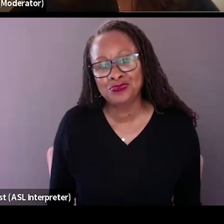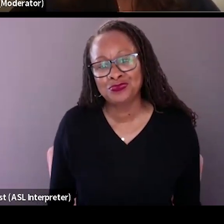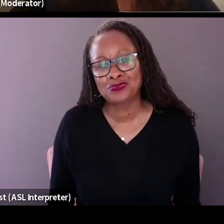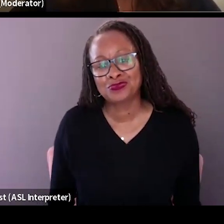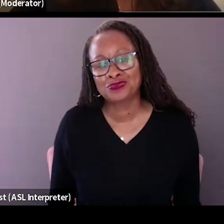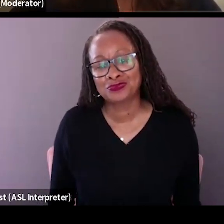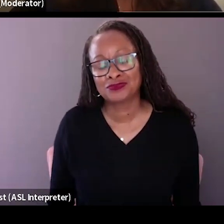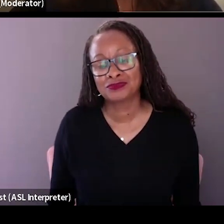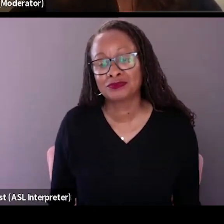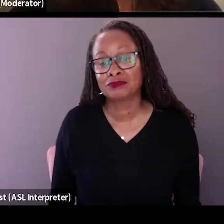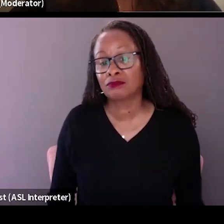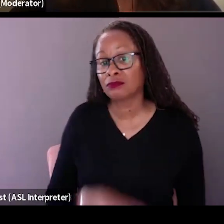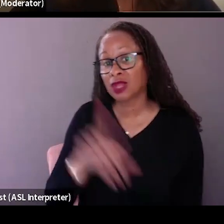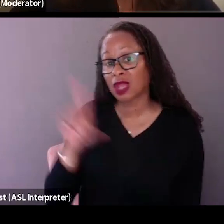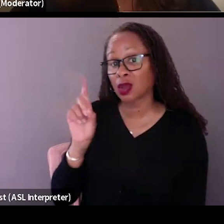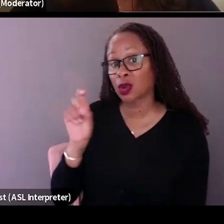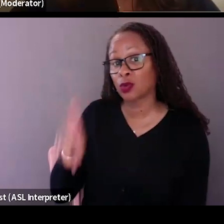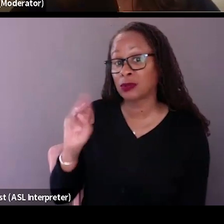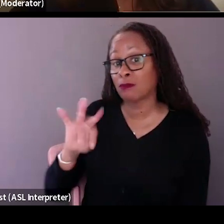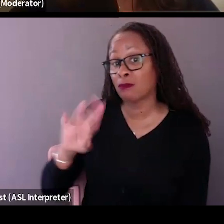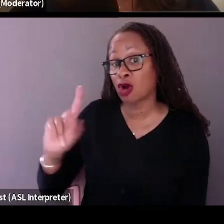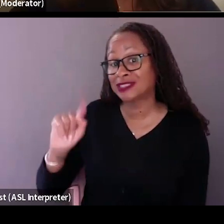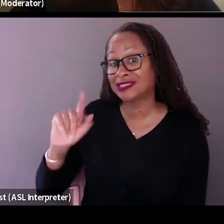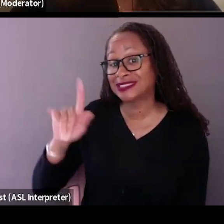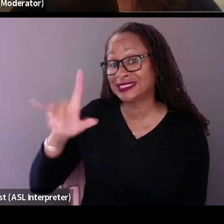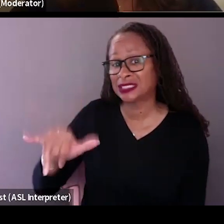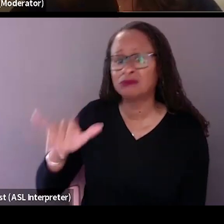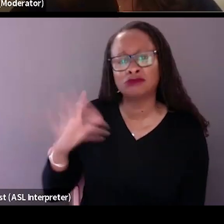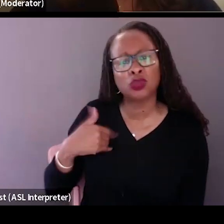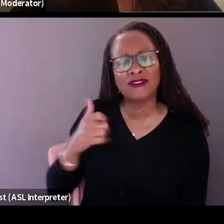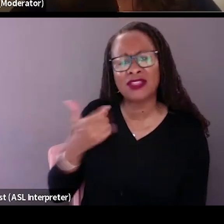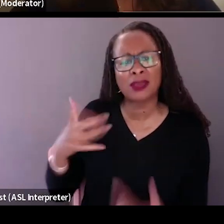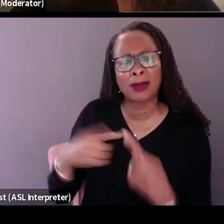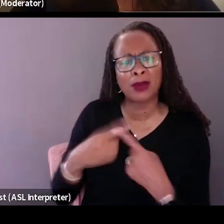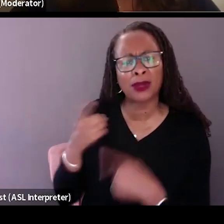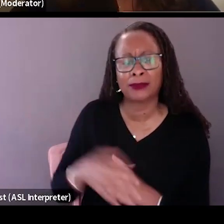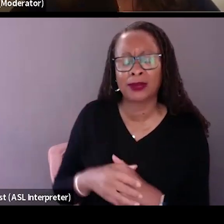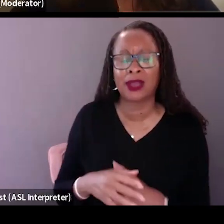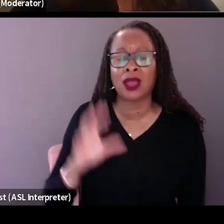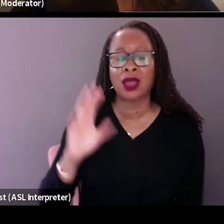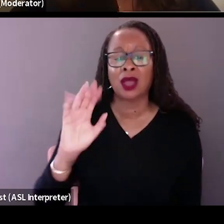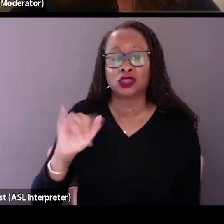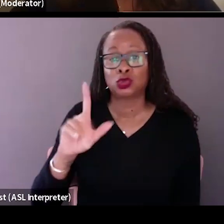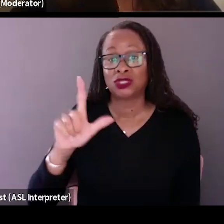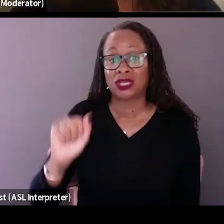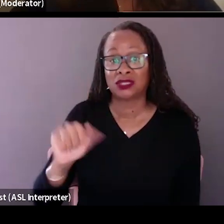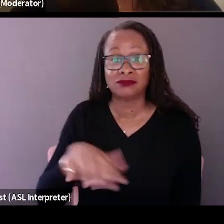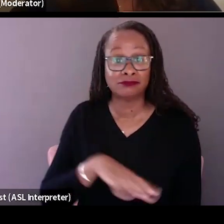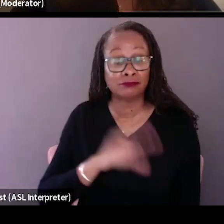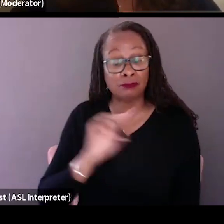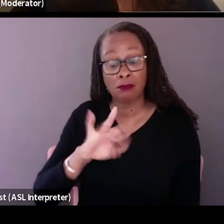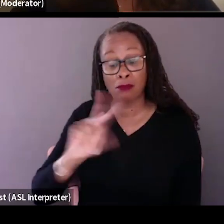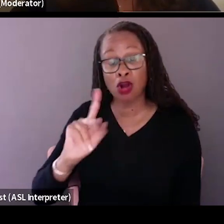I think Mark Tinsley really stuck his neck out here as a lawyer, especially as a local lawyer. I mean, he knew the Murdaughs not intimately,